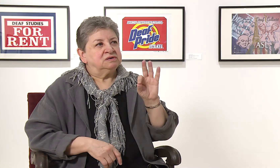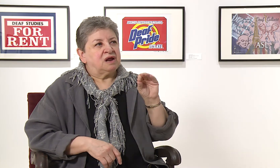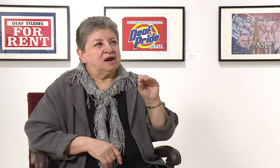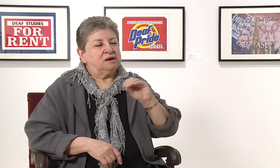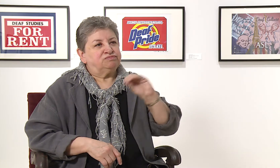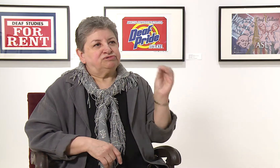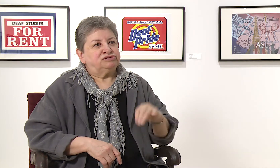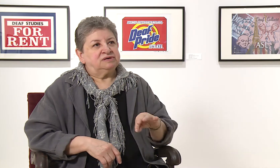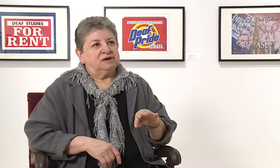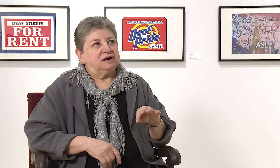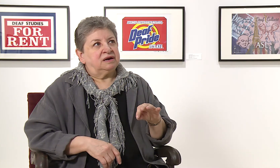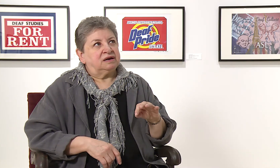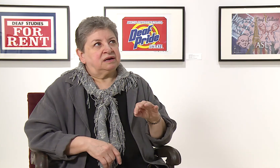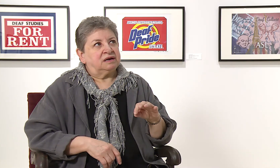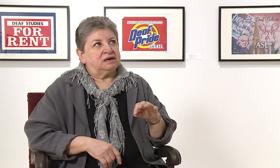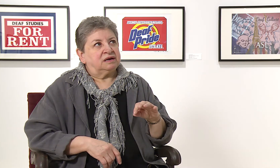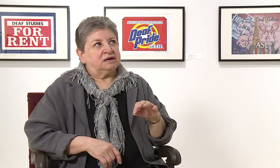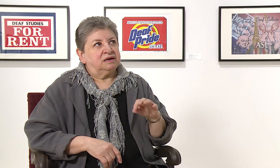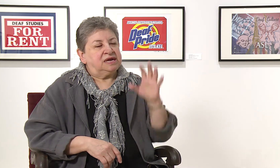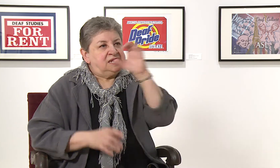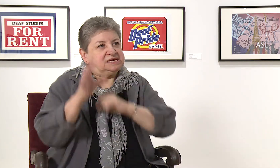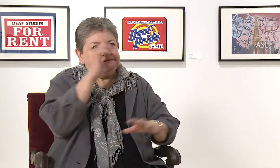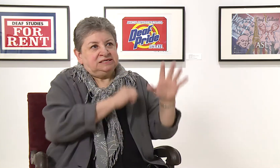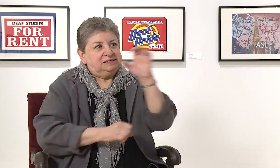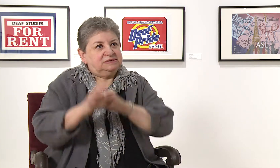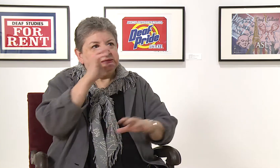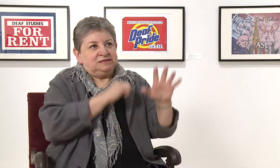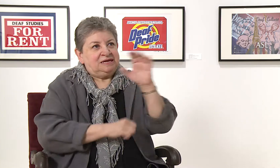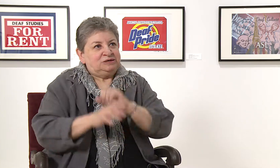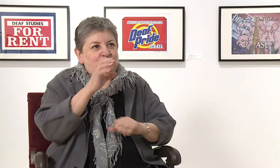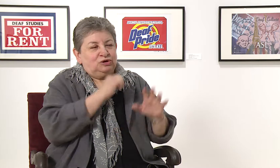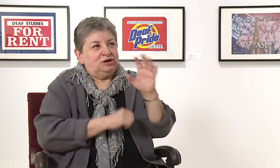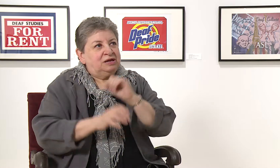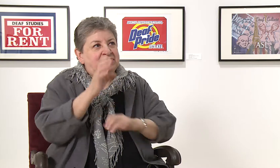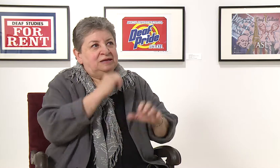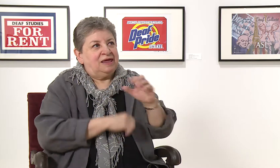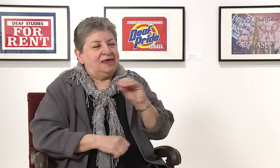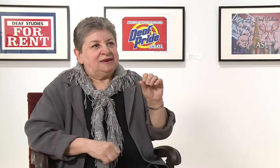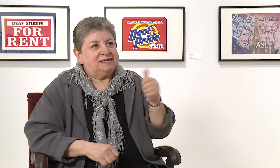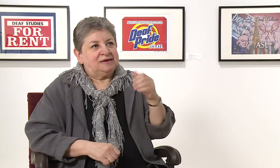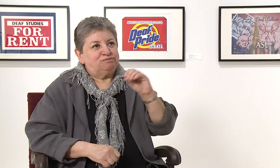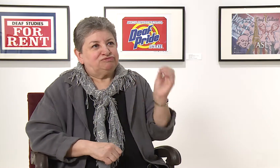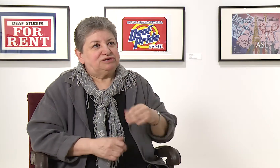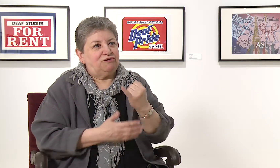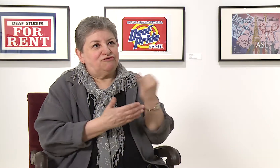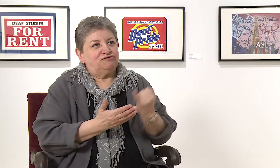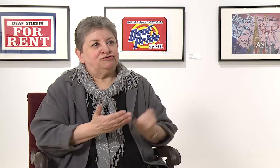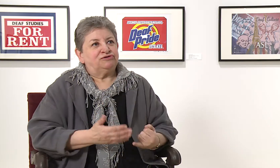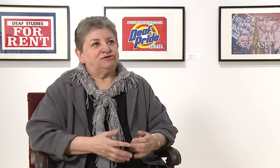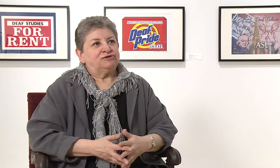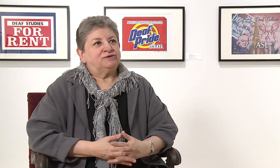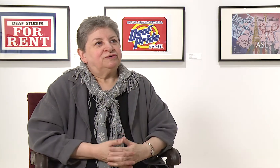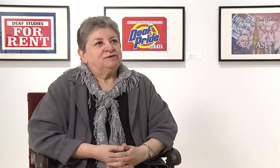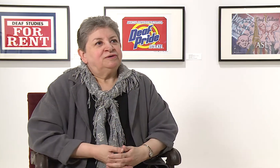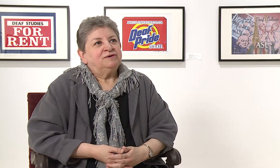I would say that my early education was 90% guesswork and about 10% art.